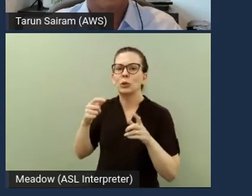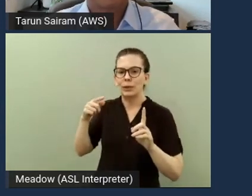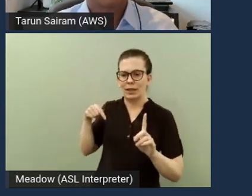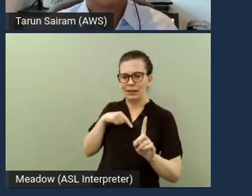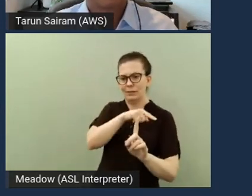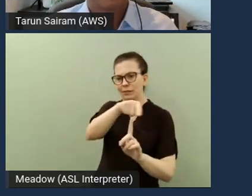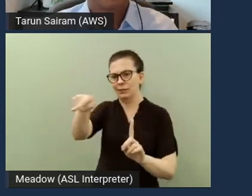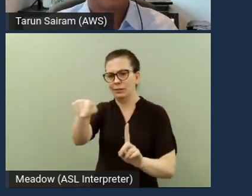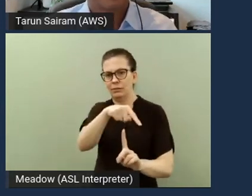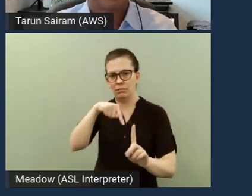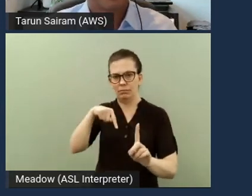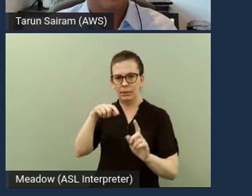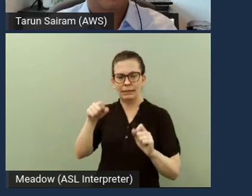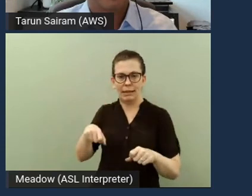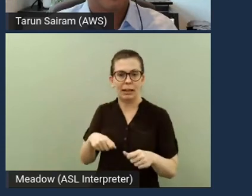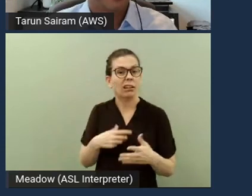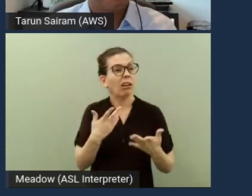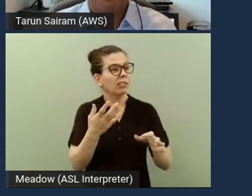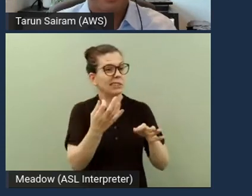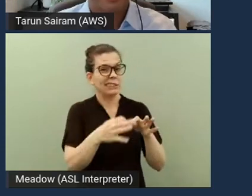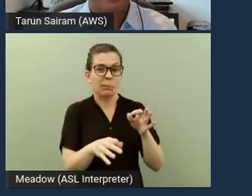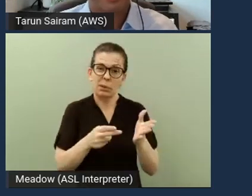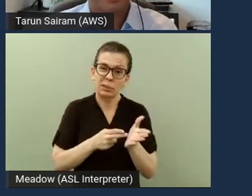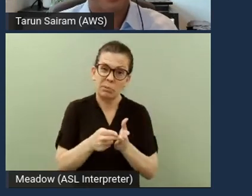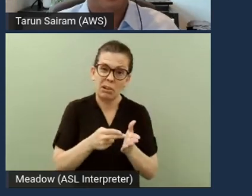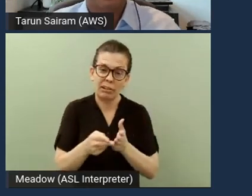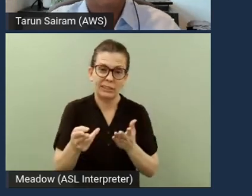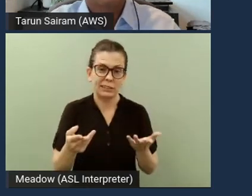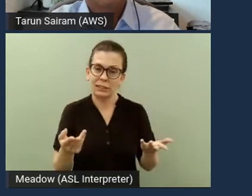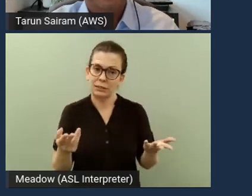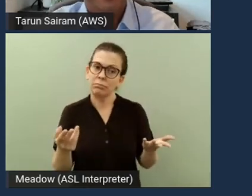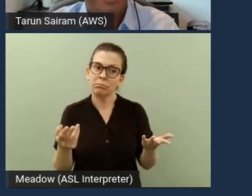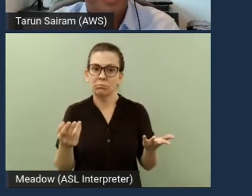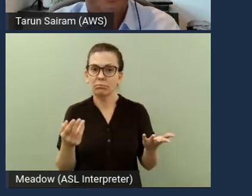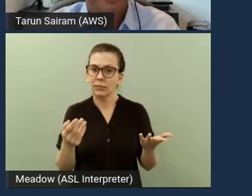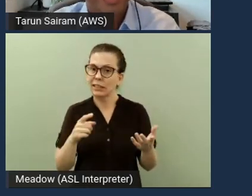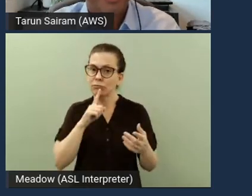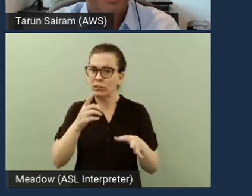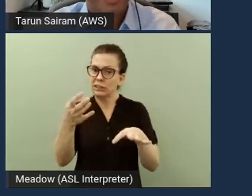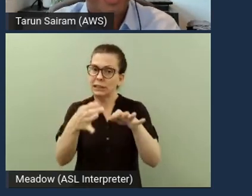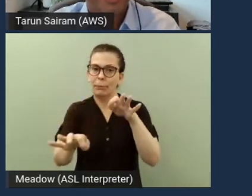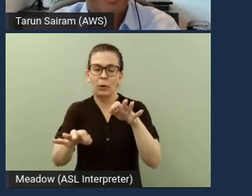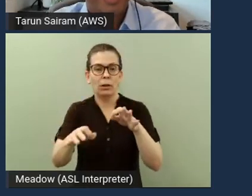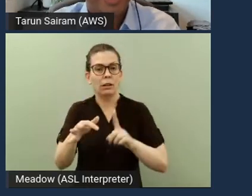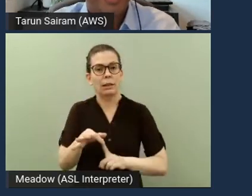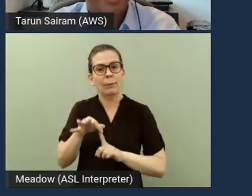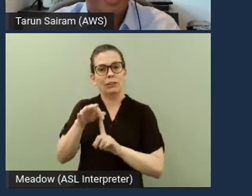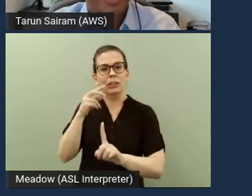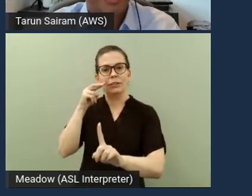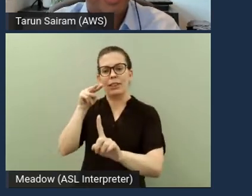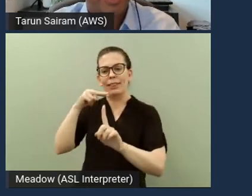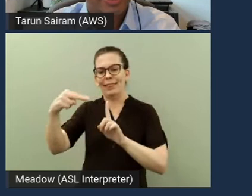Awesome, simple as that. Yeah. - I mean, to be honest, like it is pretty much straightforward, especially when you look at it like that.